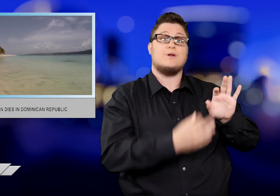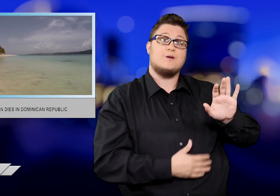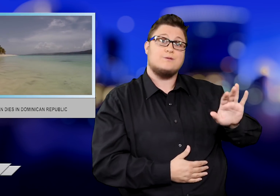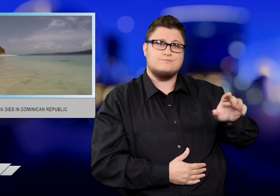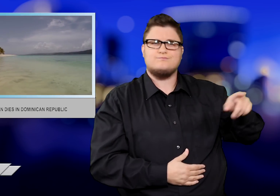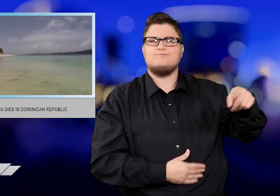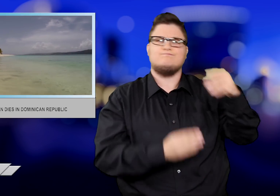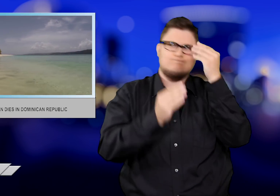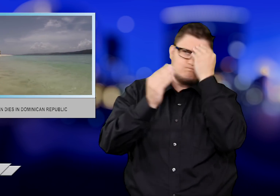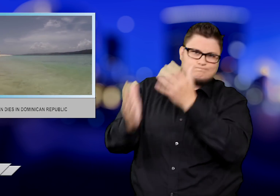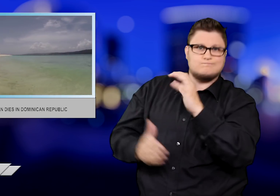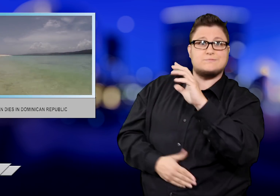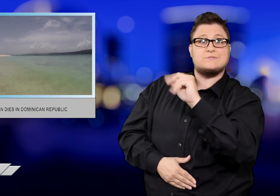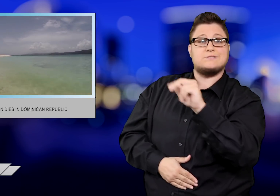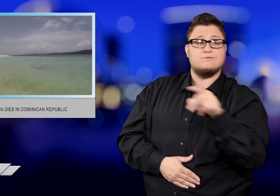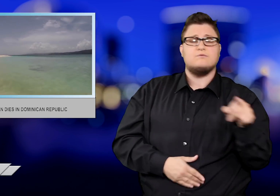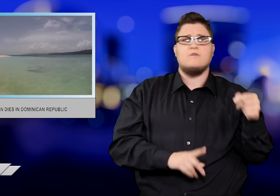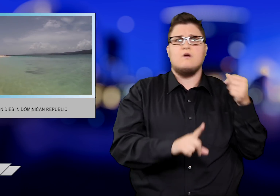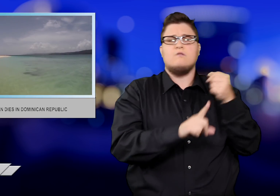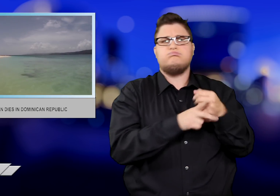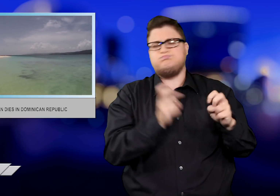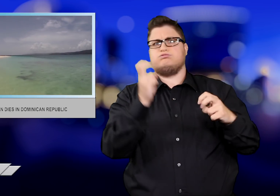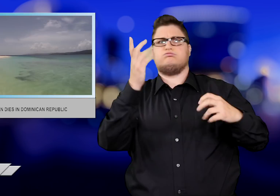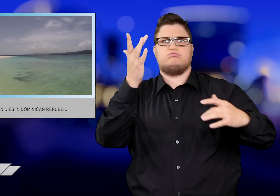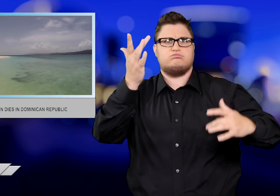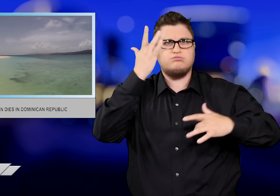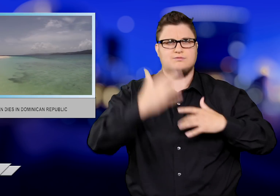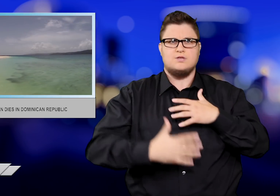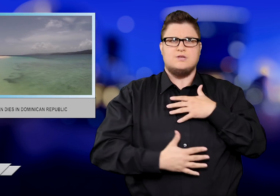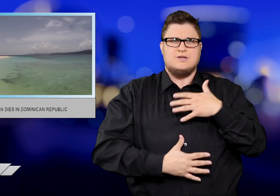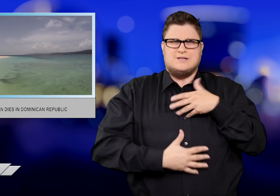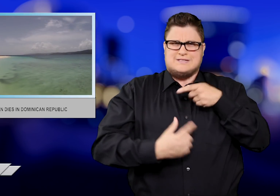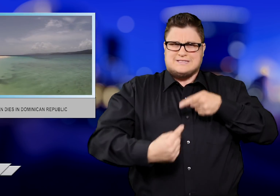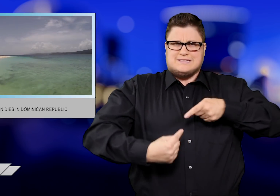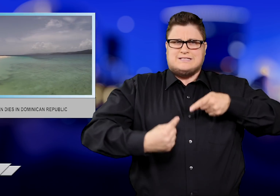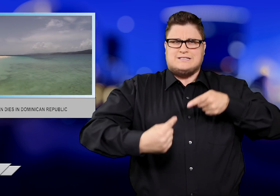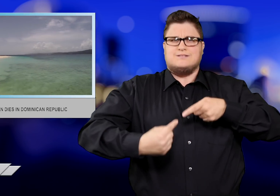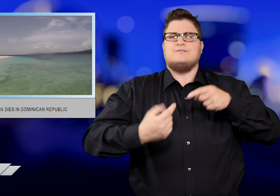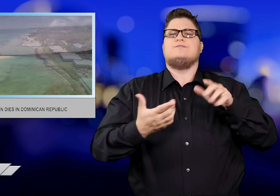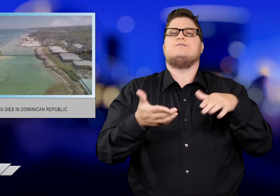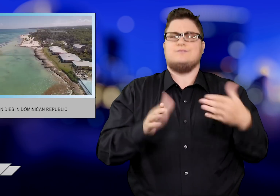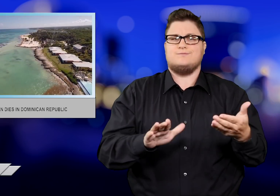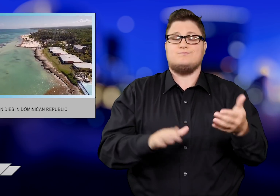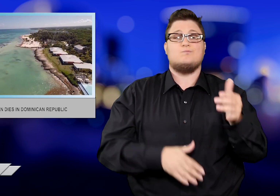Family members told the station that Caruso died after falling victim to respiratory distress.